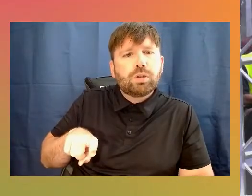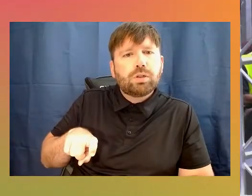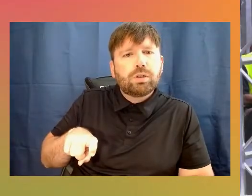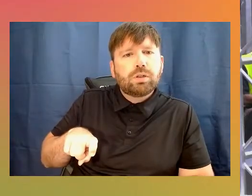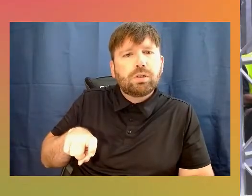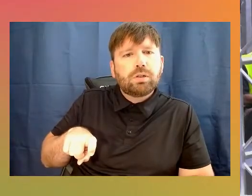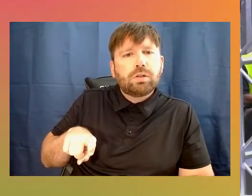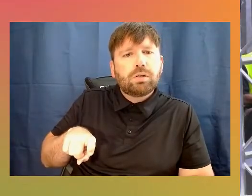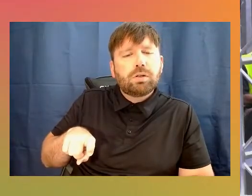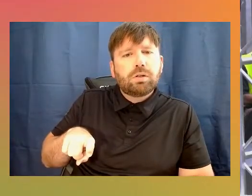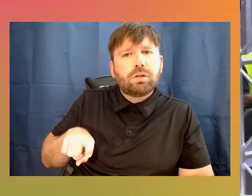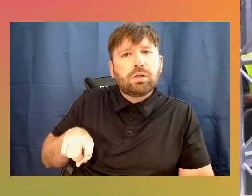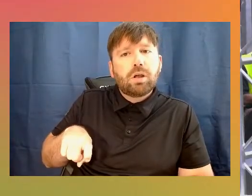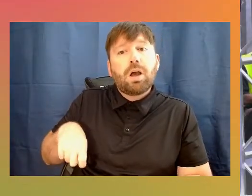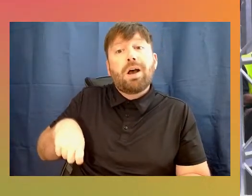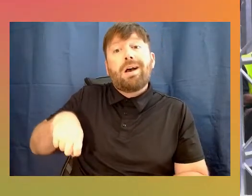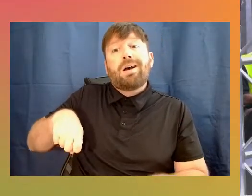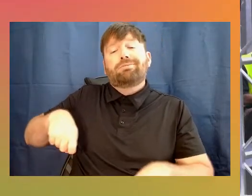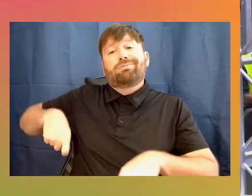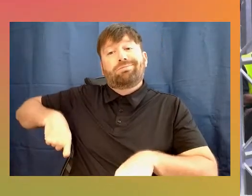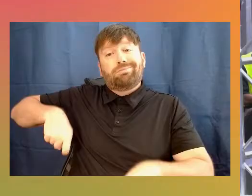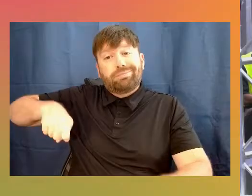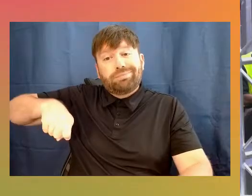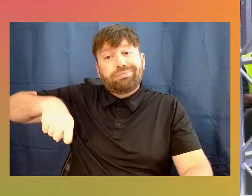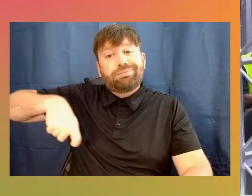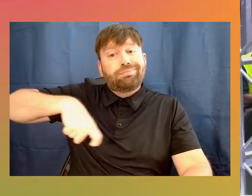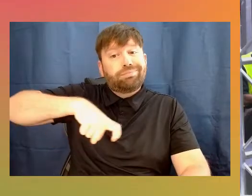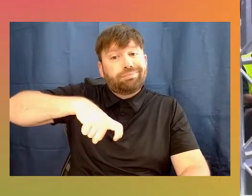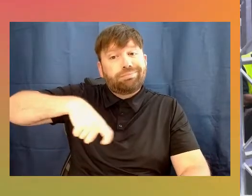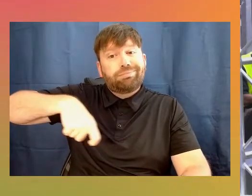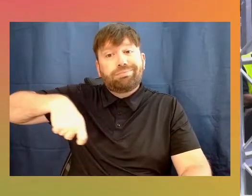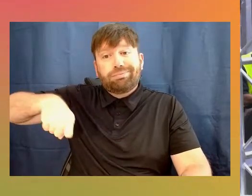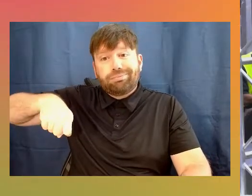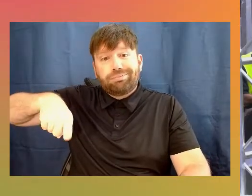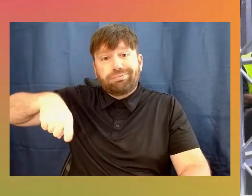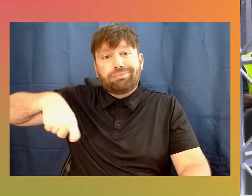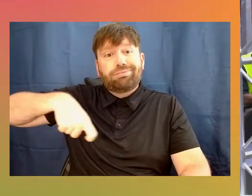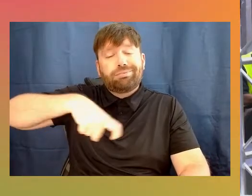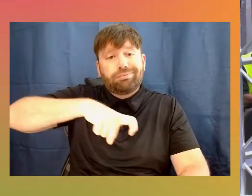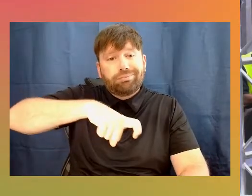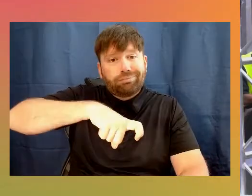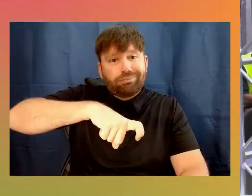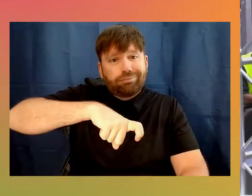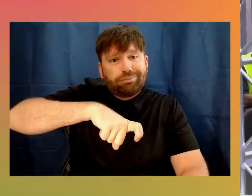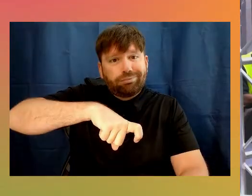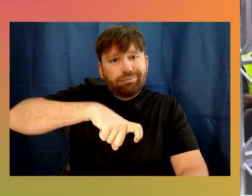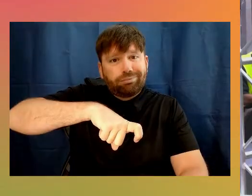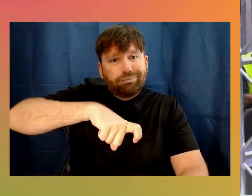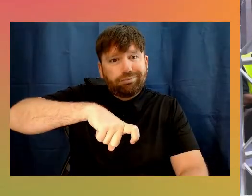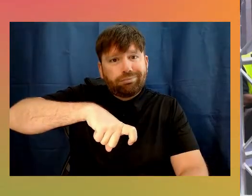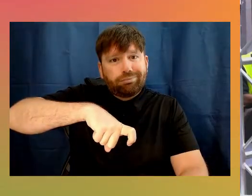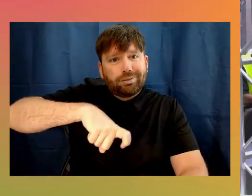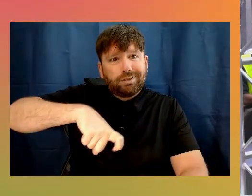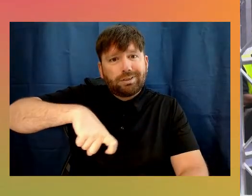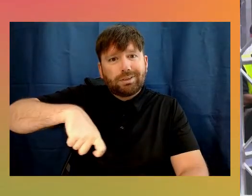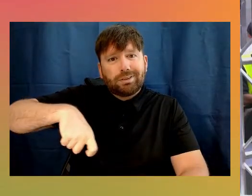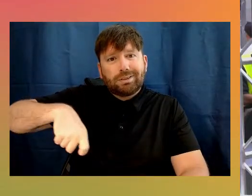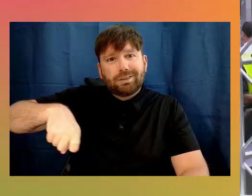RIGHT KNEE TO THE RIGHT TRICEP. PAUSE HERE.